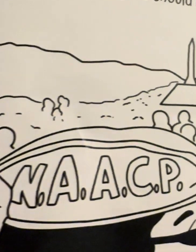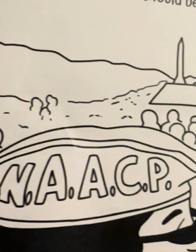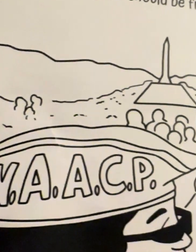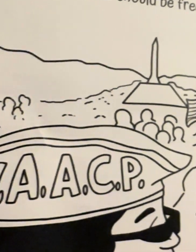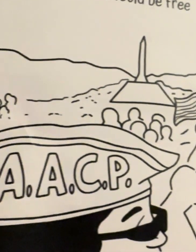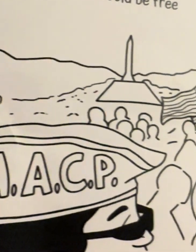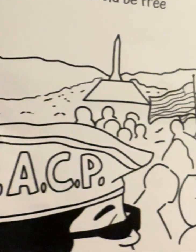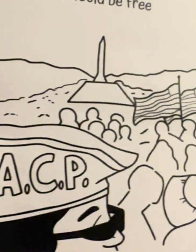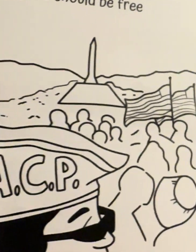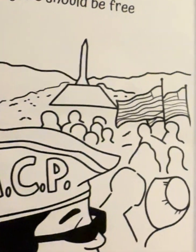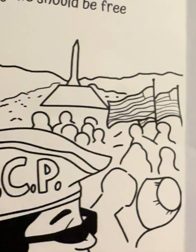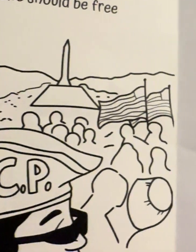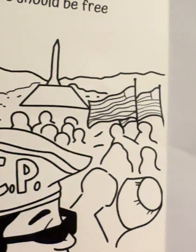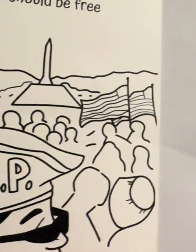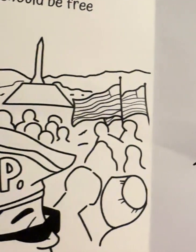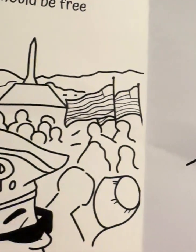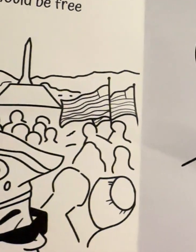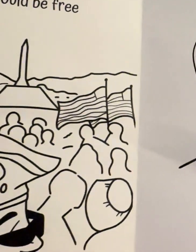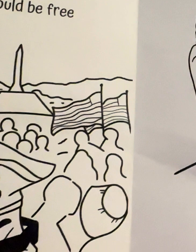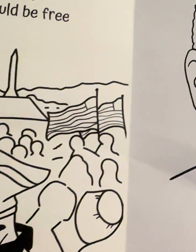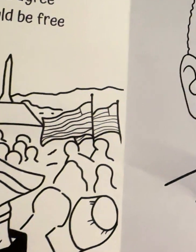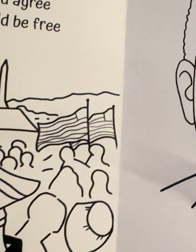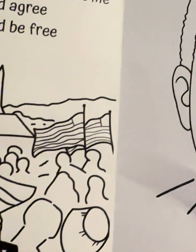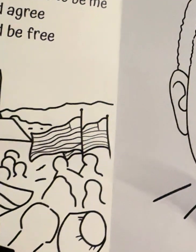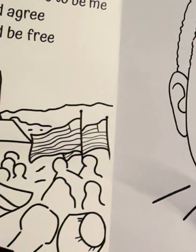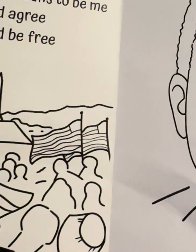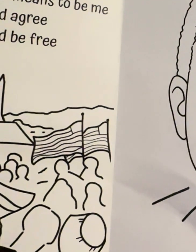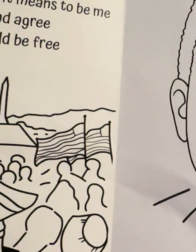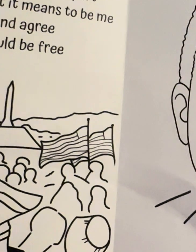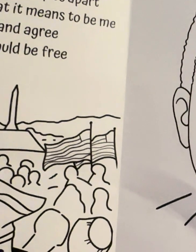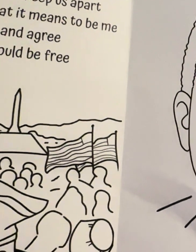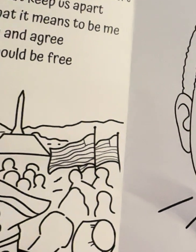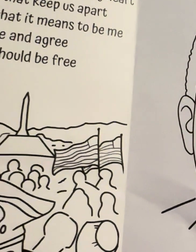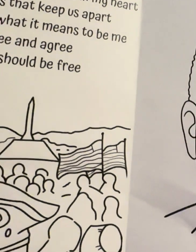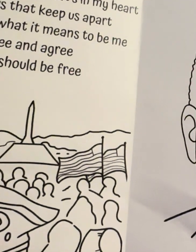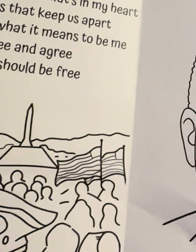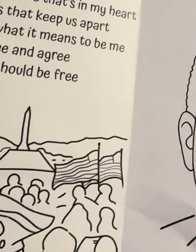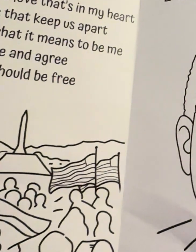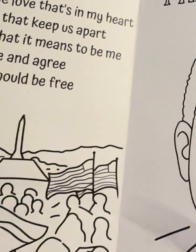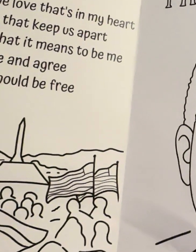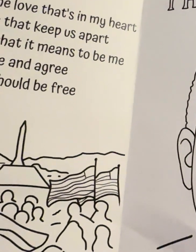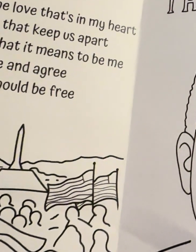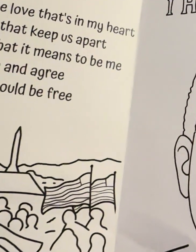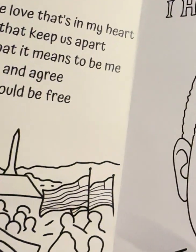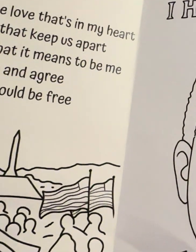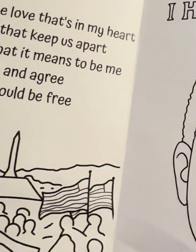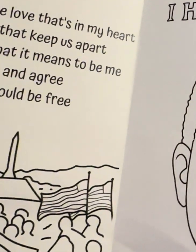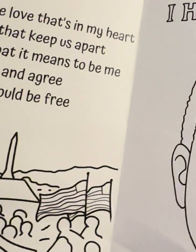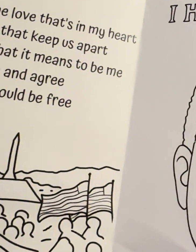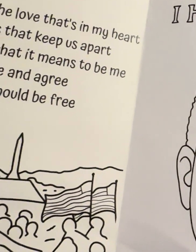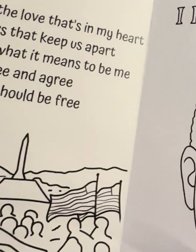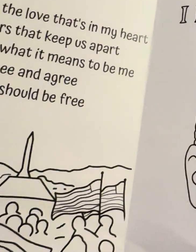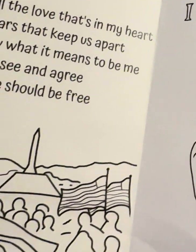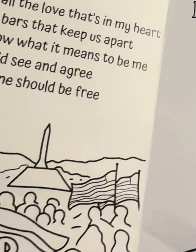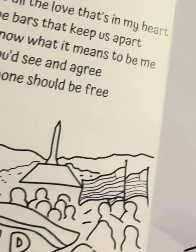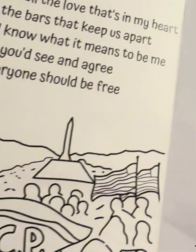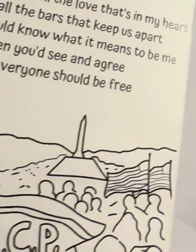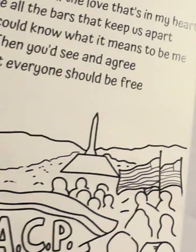Luther King Jr. Just celebrated his birthday last month, and yeah, no, I love this man. I've seen so